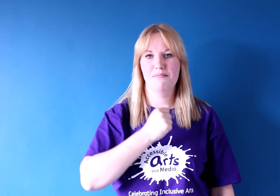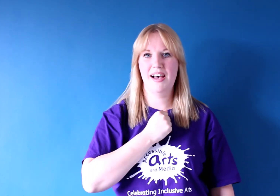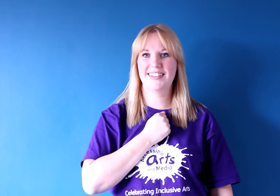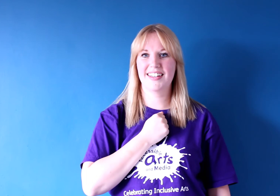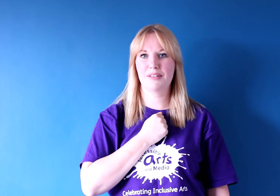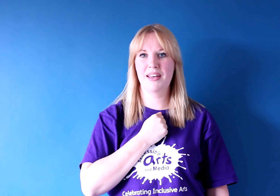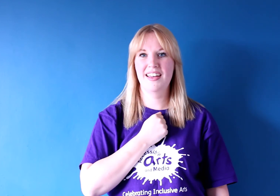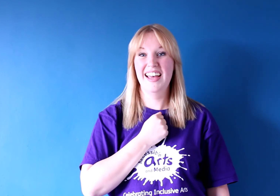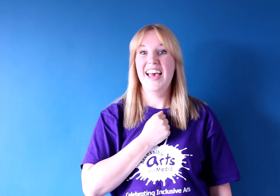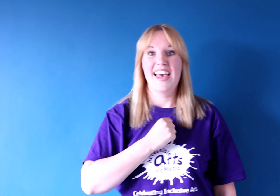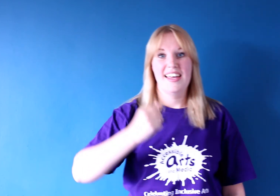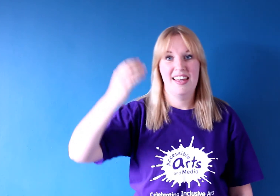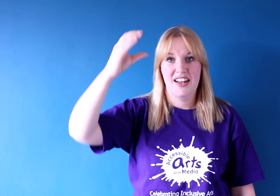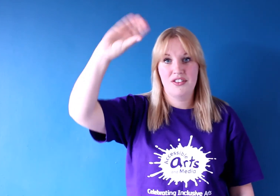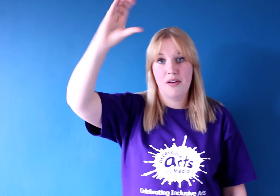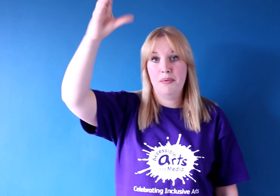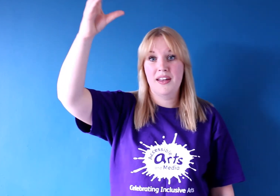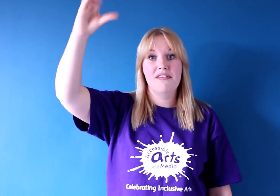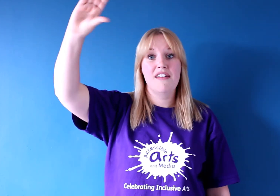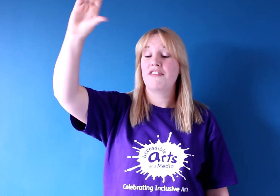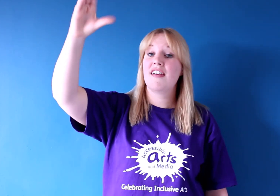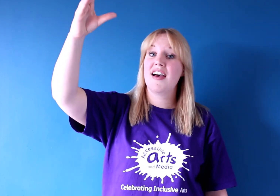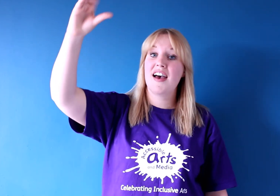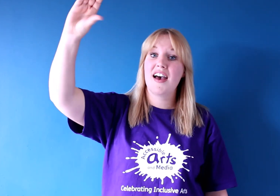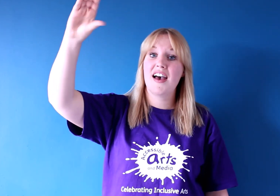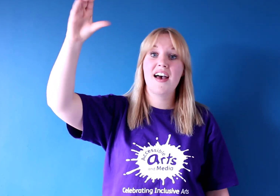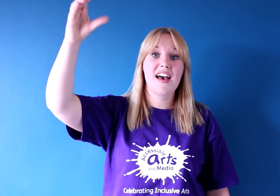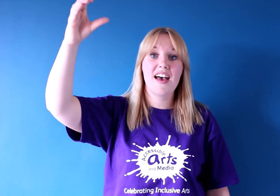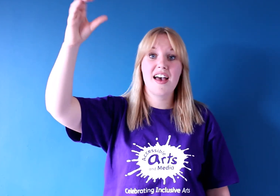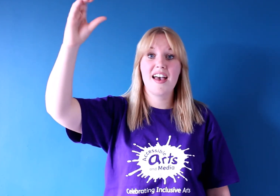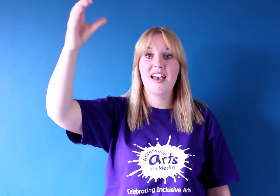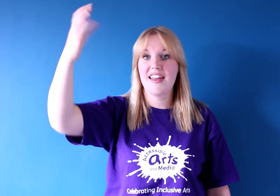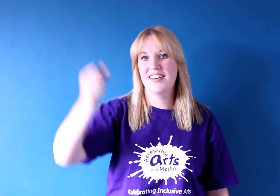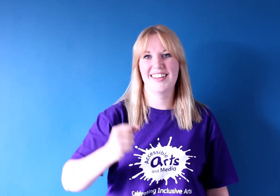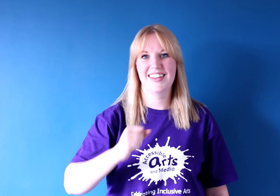My turn last bit. In a trumpet refrain.